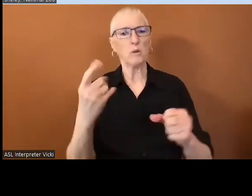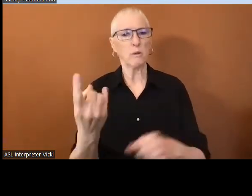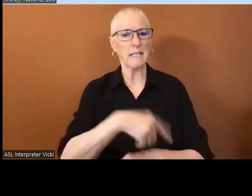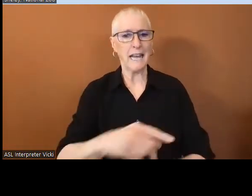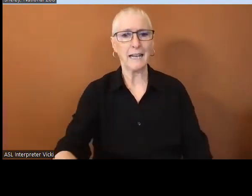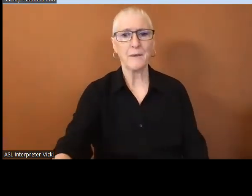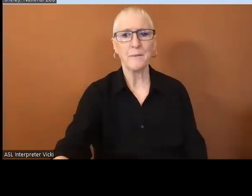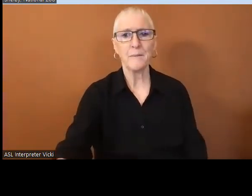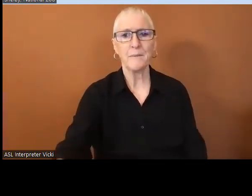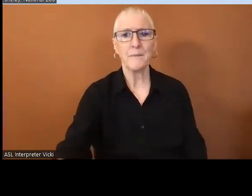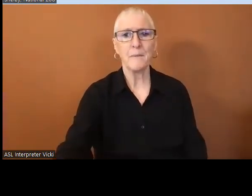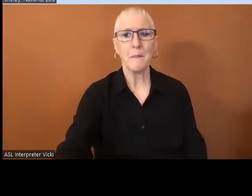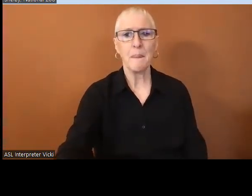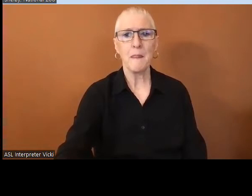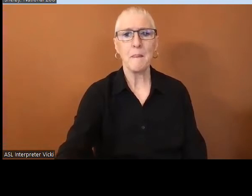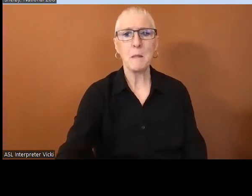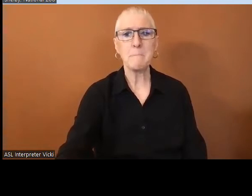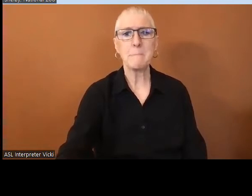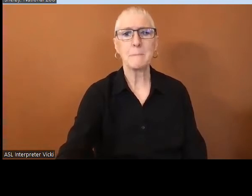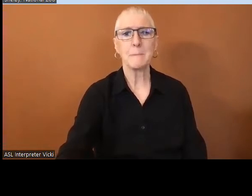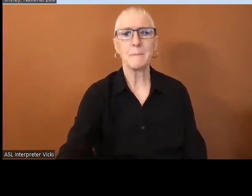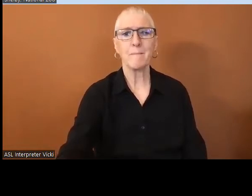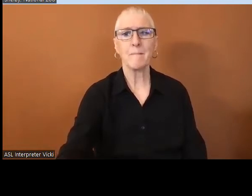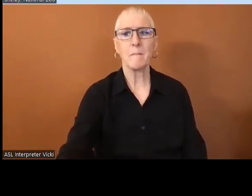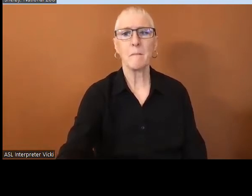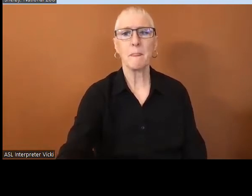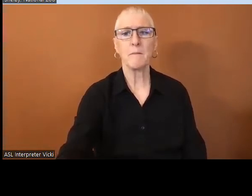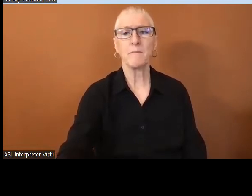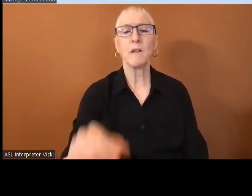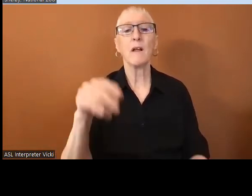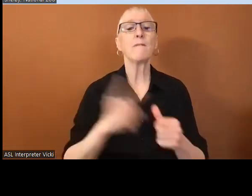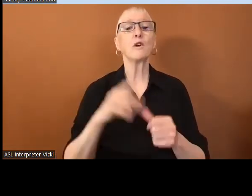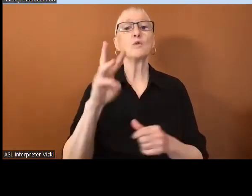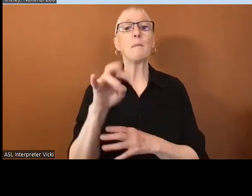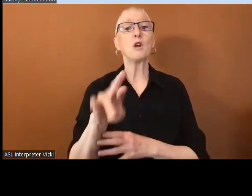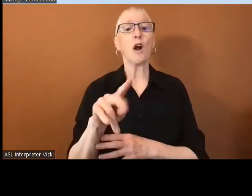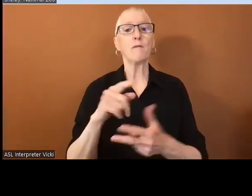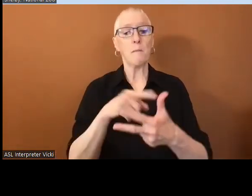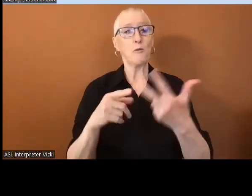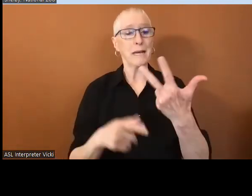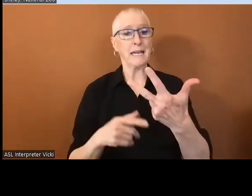This is the first webinar out of a series of three leading up to Earth Day this Friday.